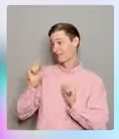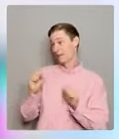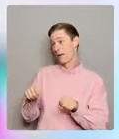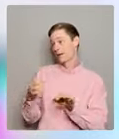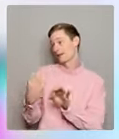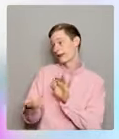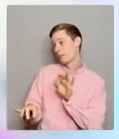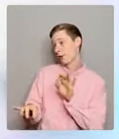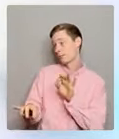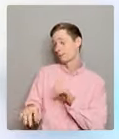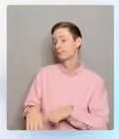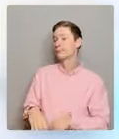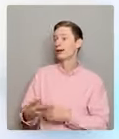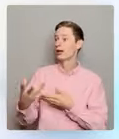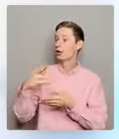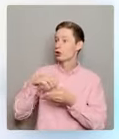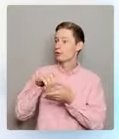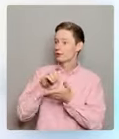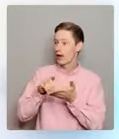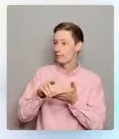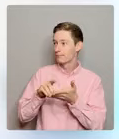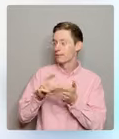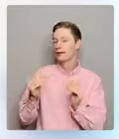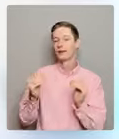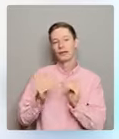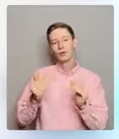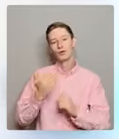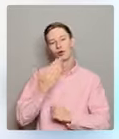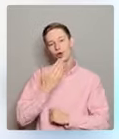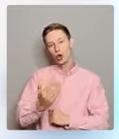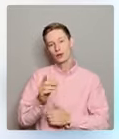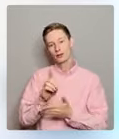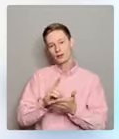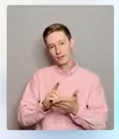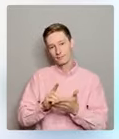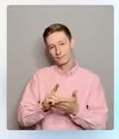but I actually think it could be broken down pretty simply. Inclusive design is good design.